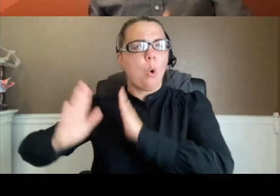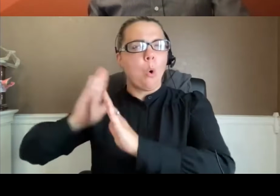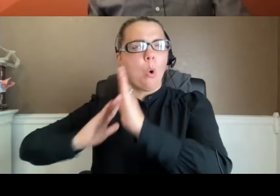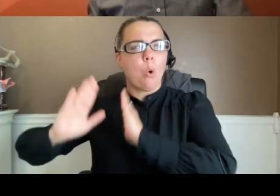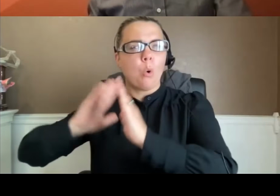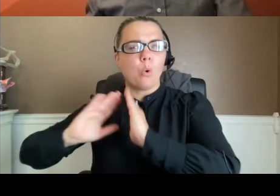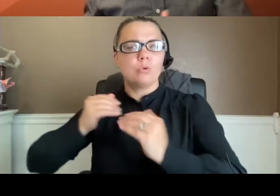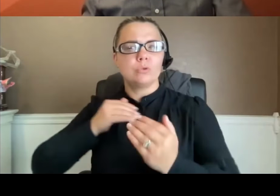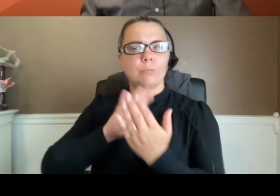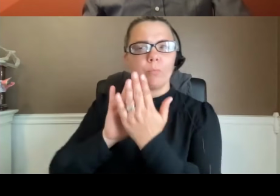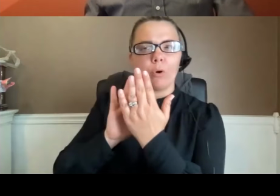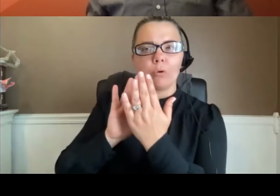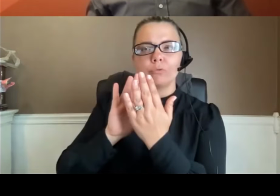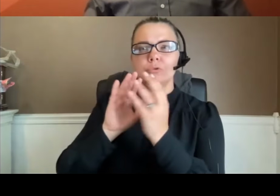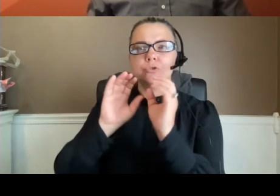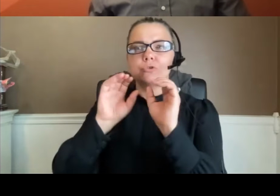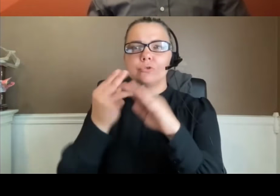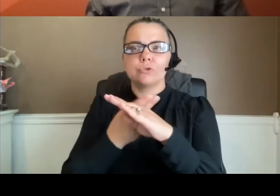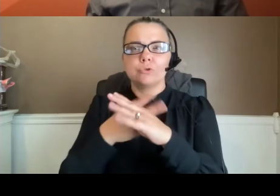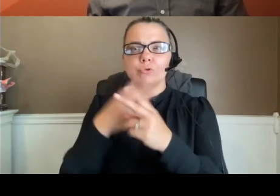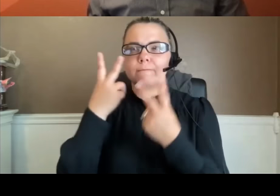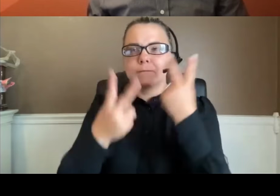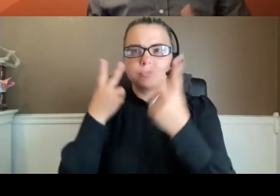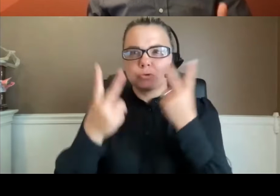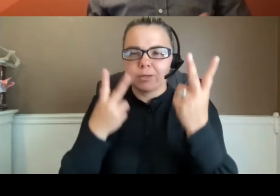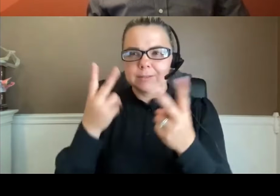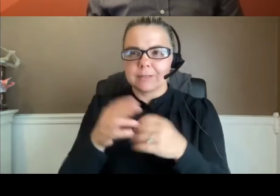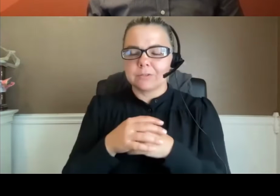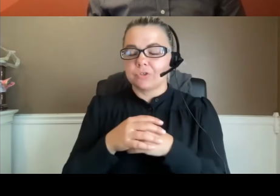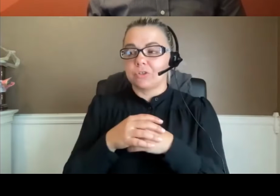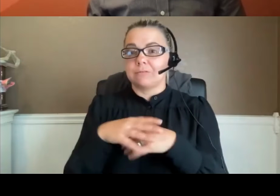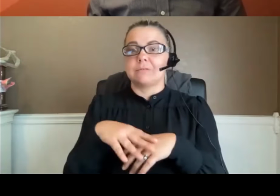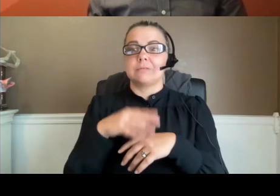sighted students can see and she can also experience when they're dealing with graphics.